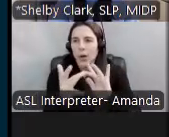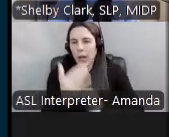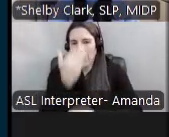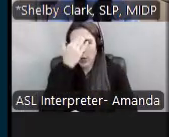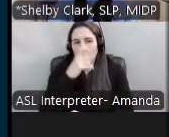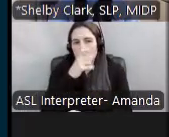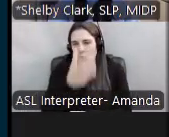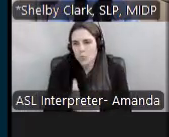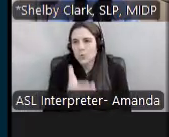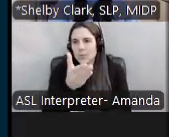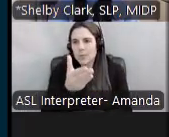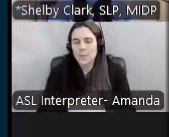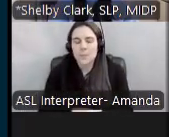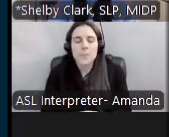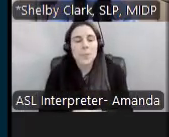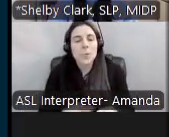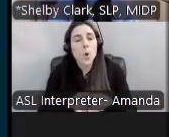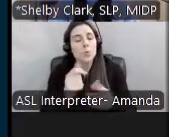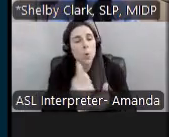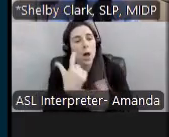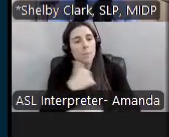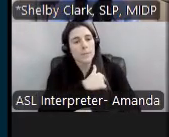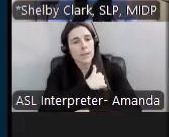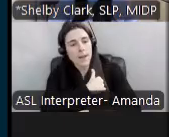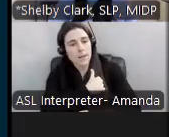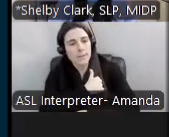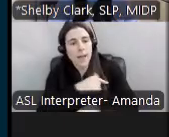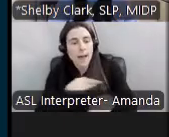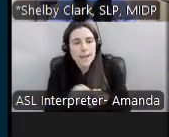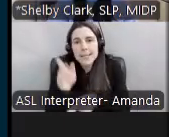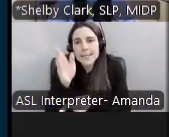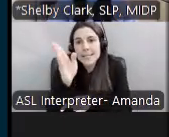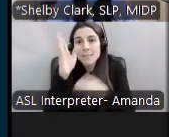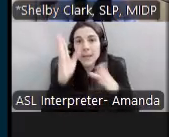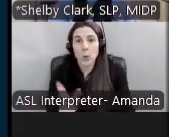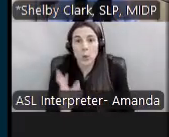call. It also helps as a speaker, to see faces rather